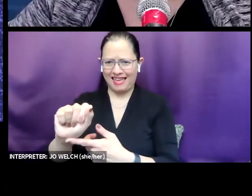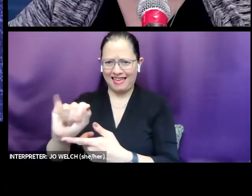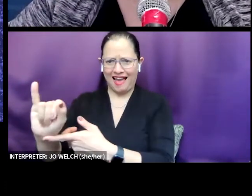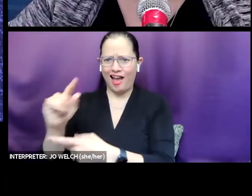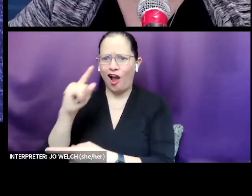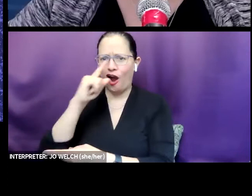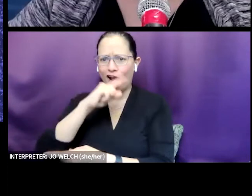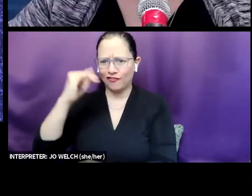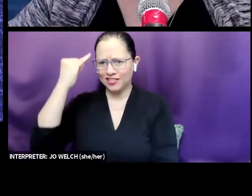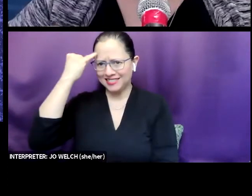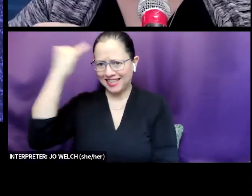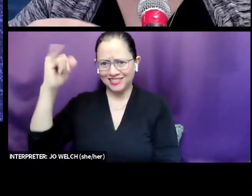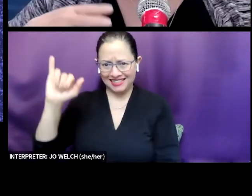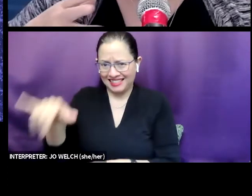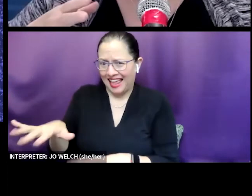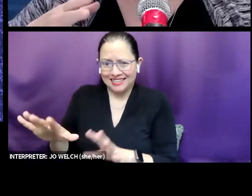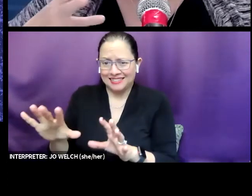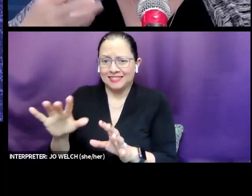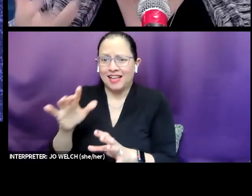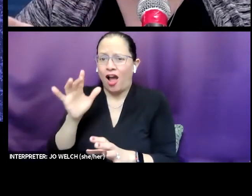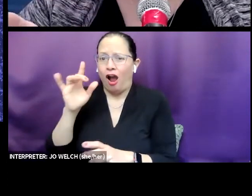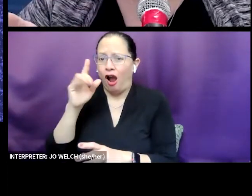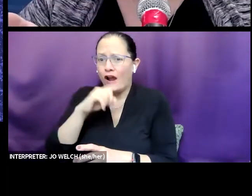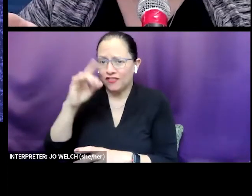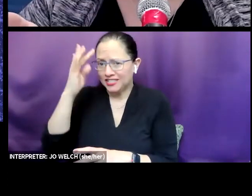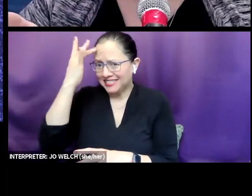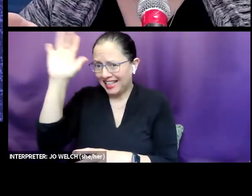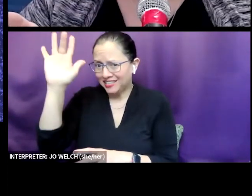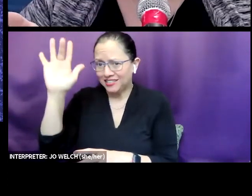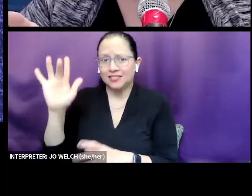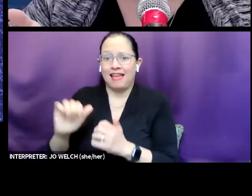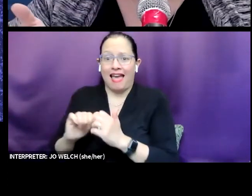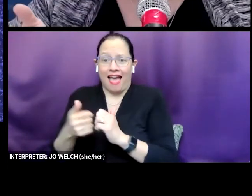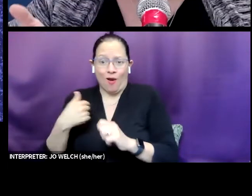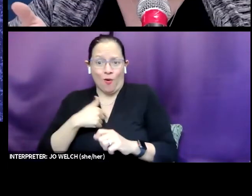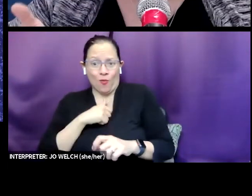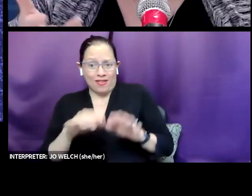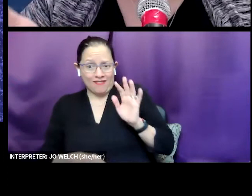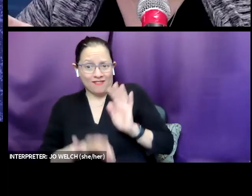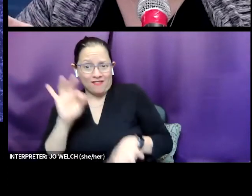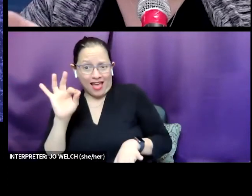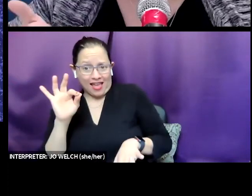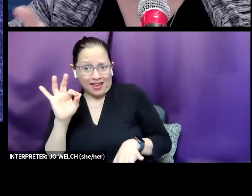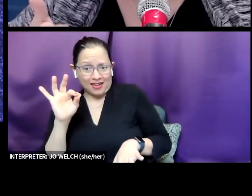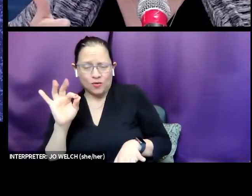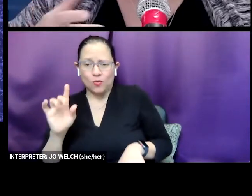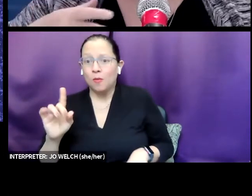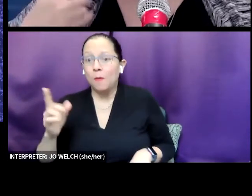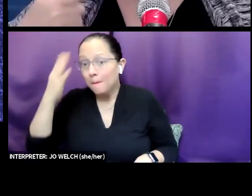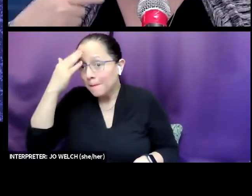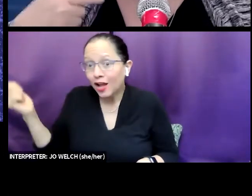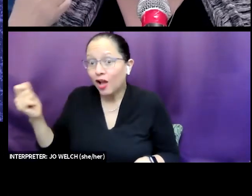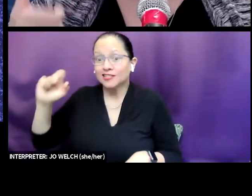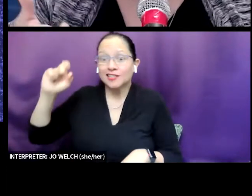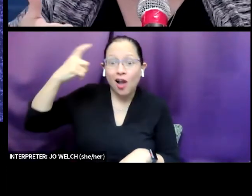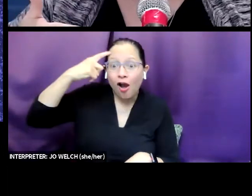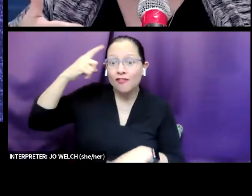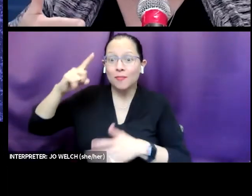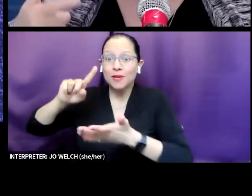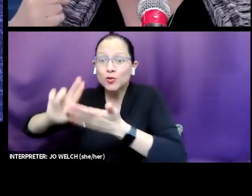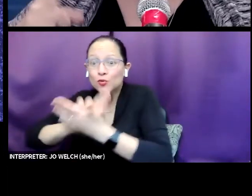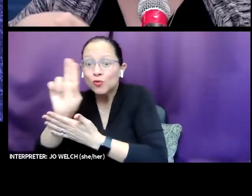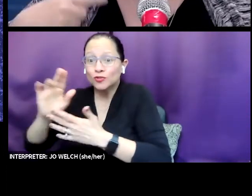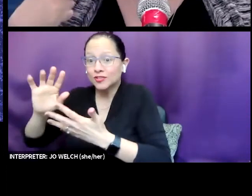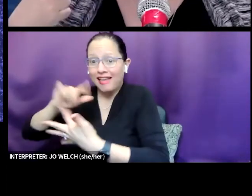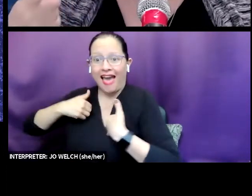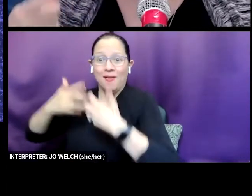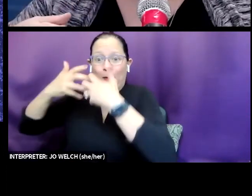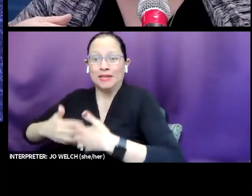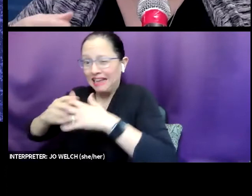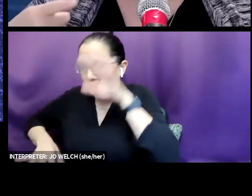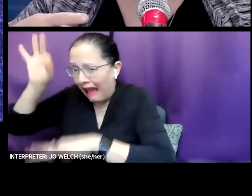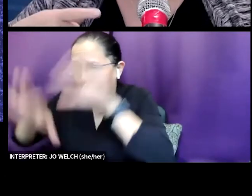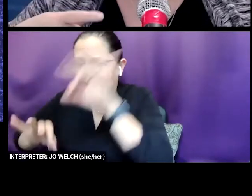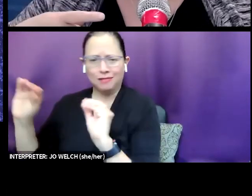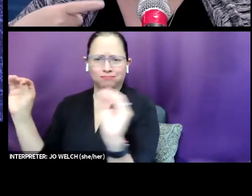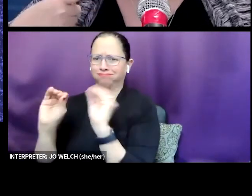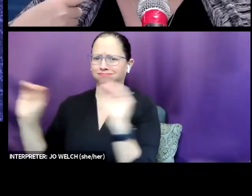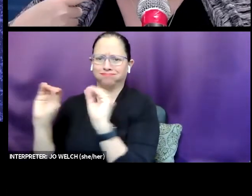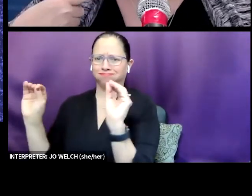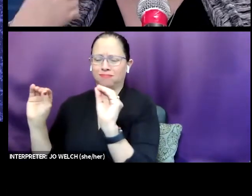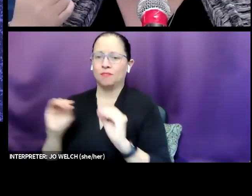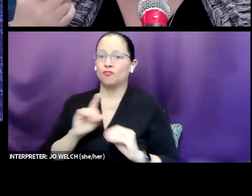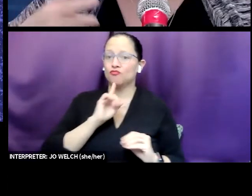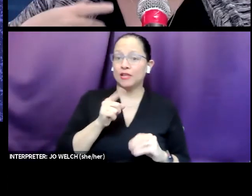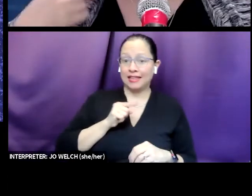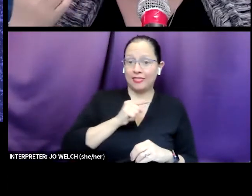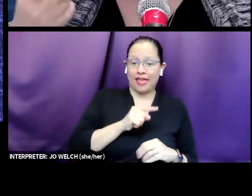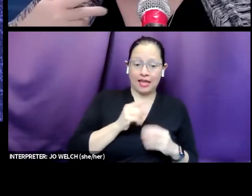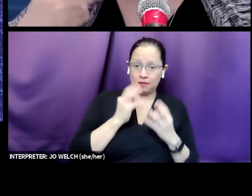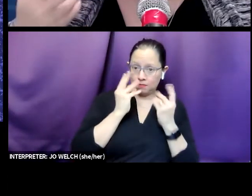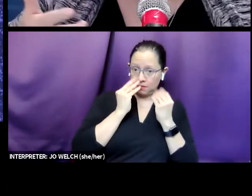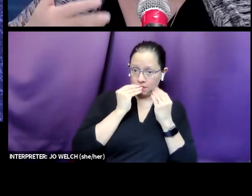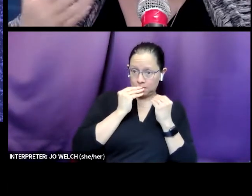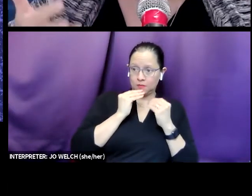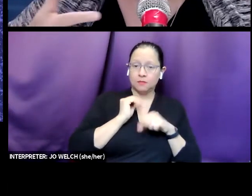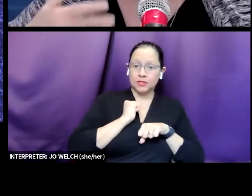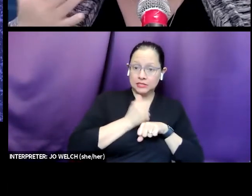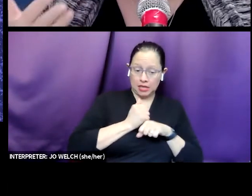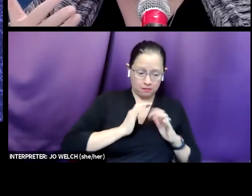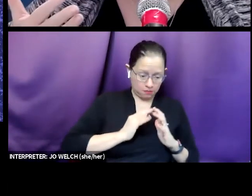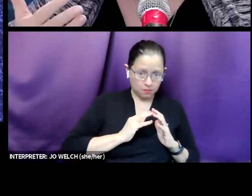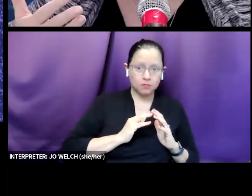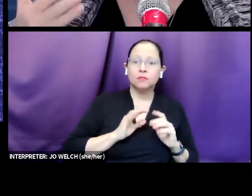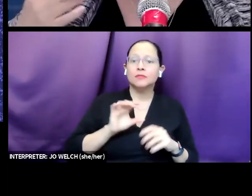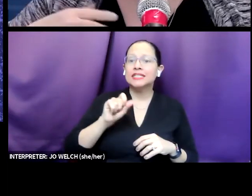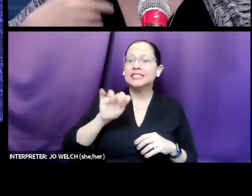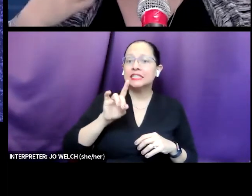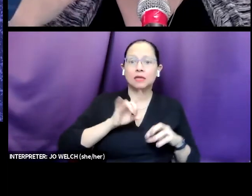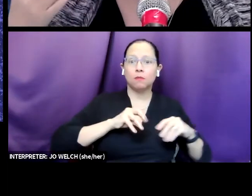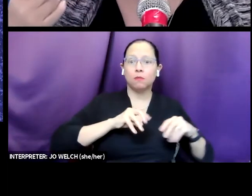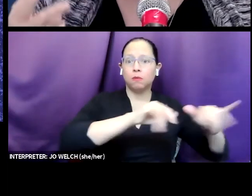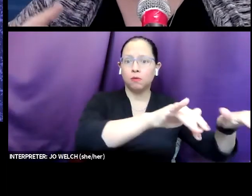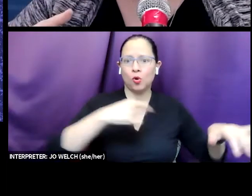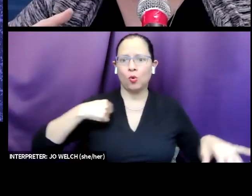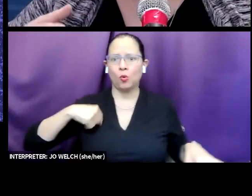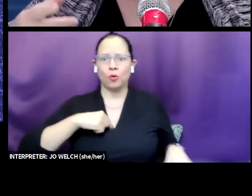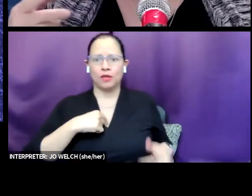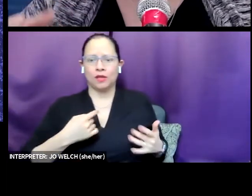We basically find out about manipulation campaigns when they start to work, that is when people respond to them, because in that response isn't just the legitimacy of industry activists politicians or journalists, but it's also their audiences and it's